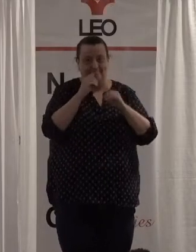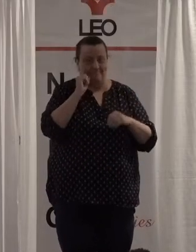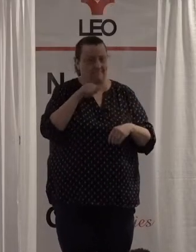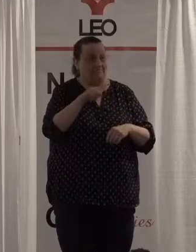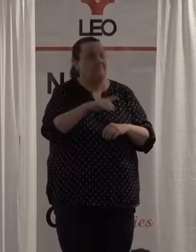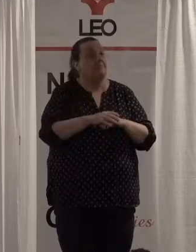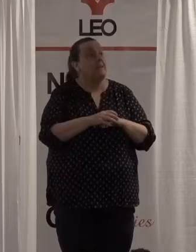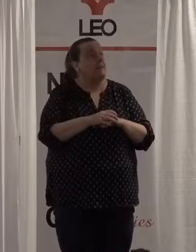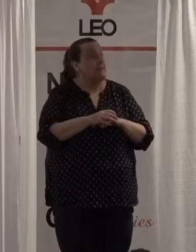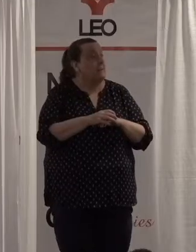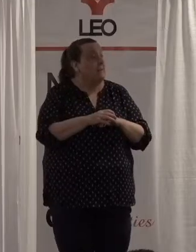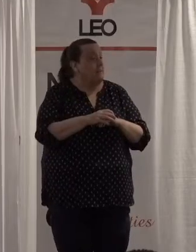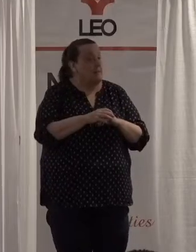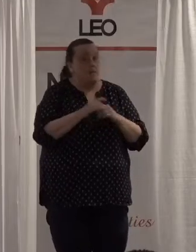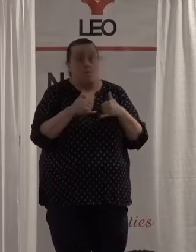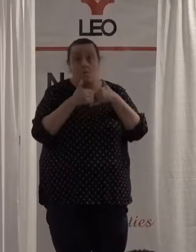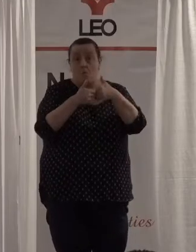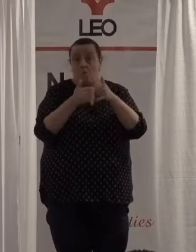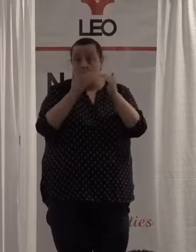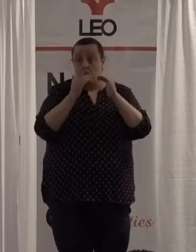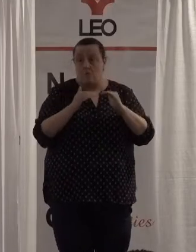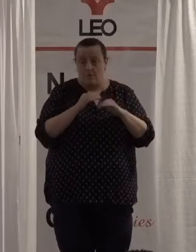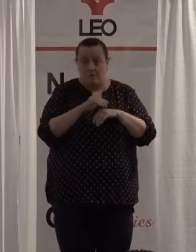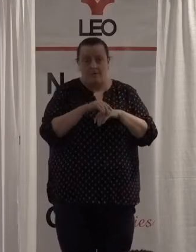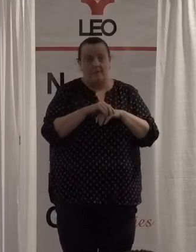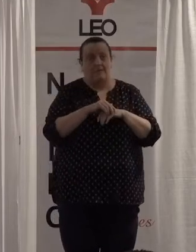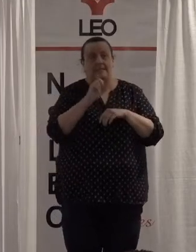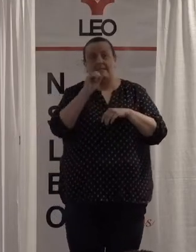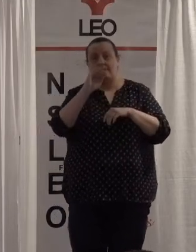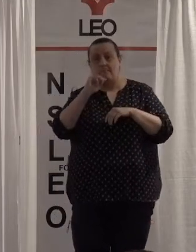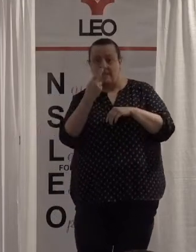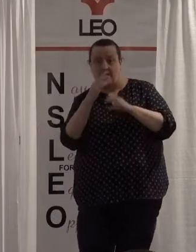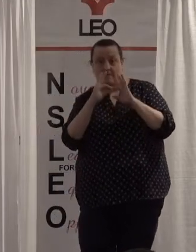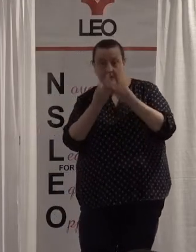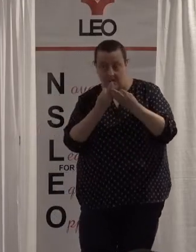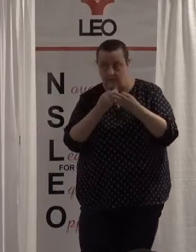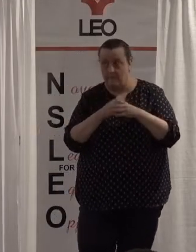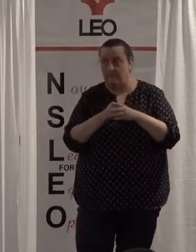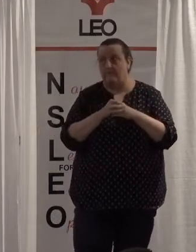THE NEXT AWARD IS COMING FROM THE SMITH FAMILY AND GOLF NOVA SCOTIA